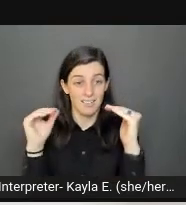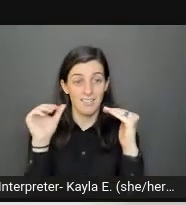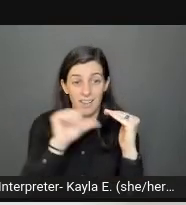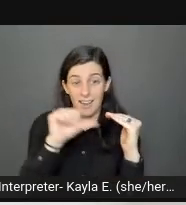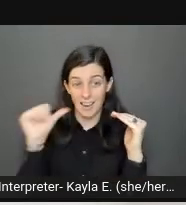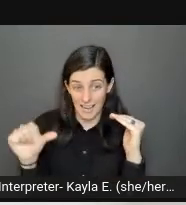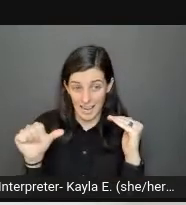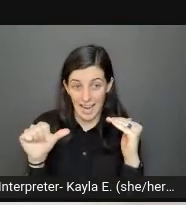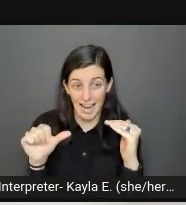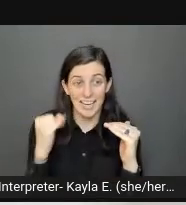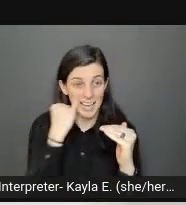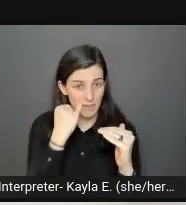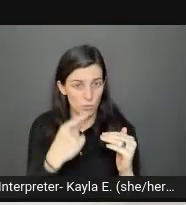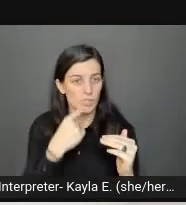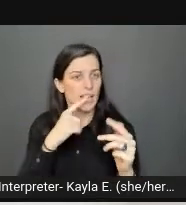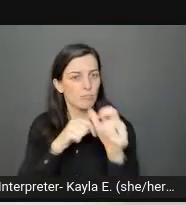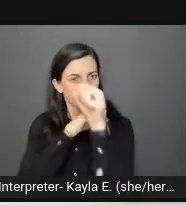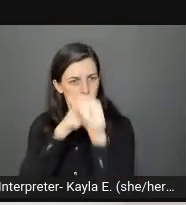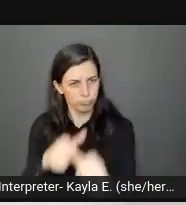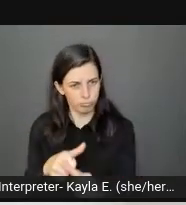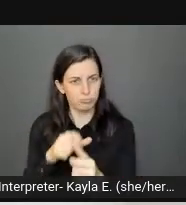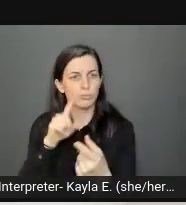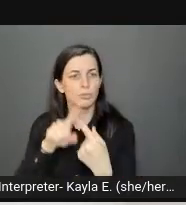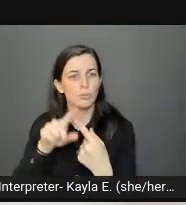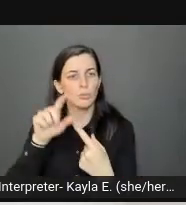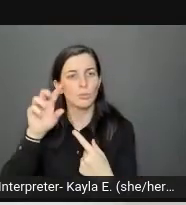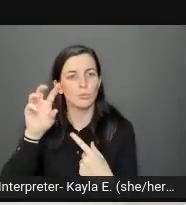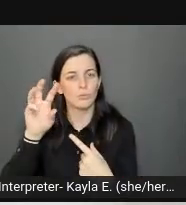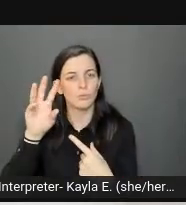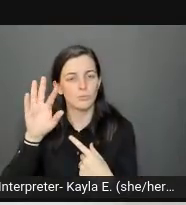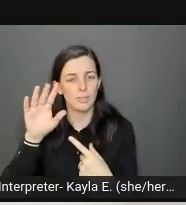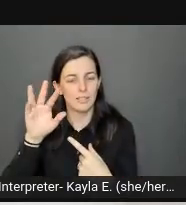that you're conforming to AA guidelines.